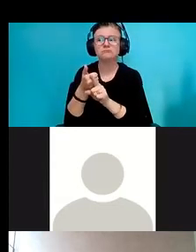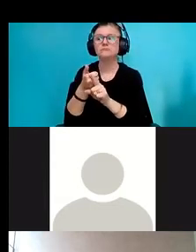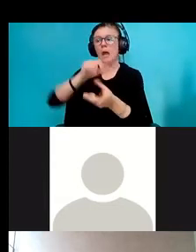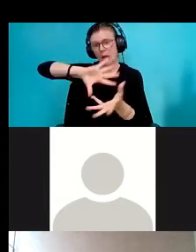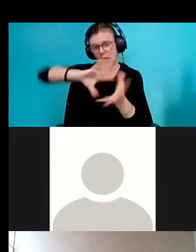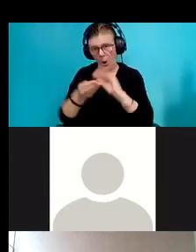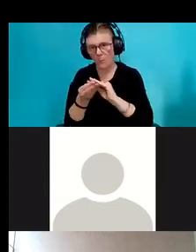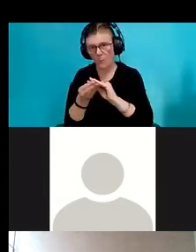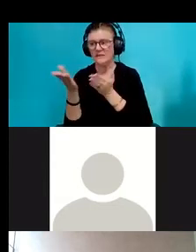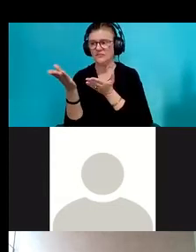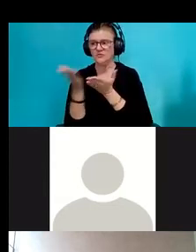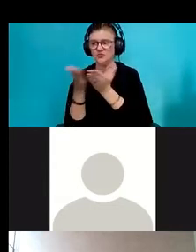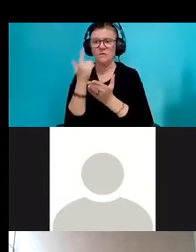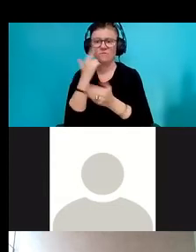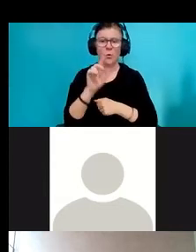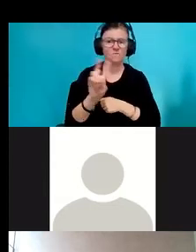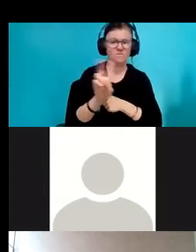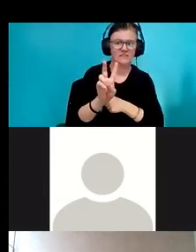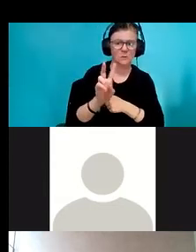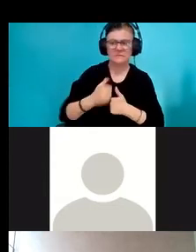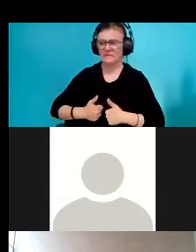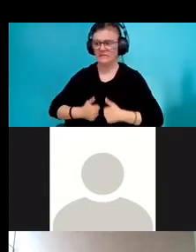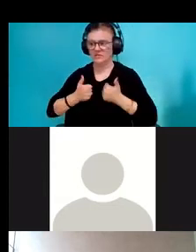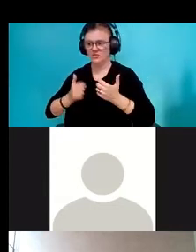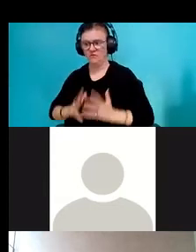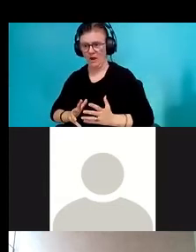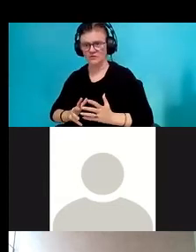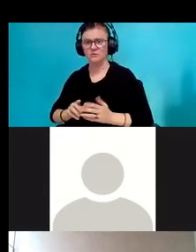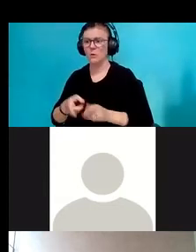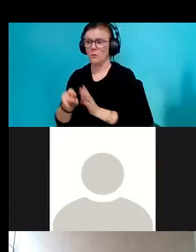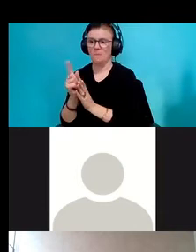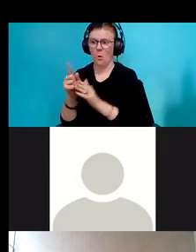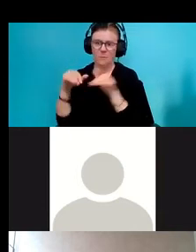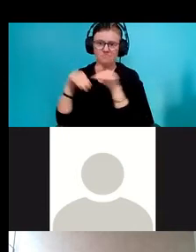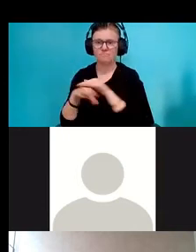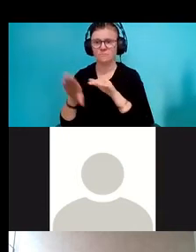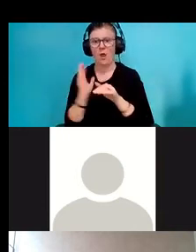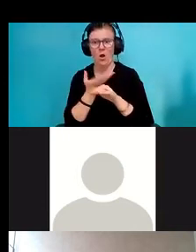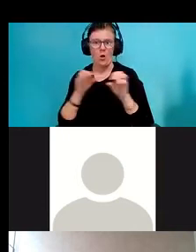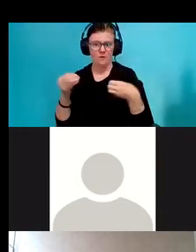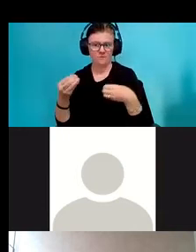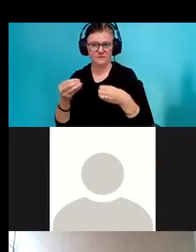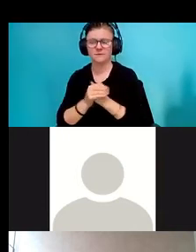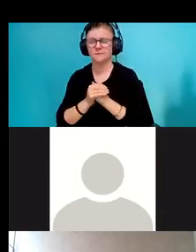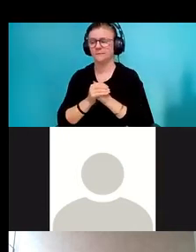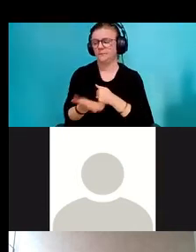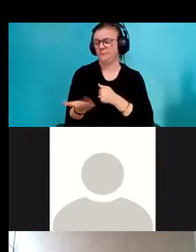to victims and survivors as they walk in our office. In this last reporting period, our organization